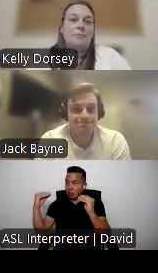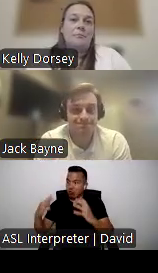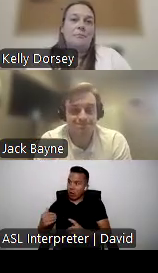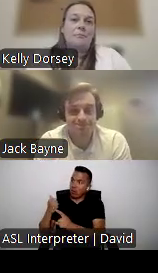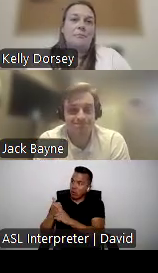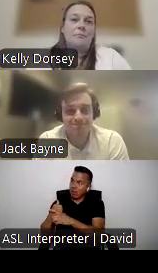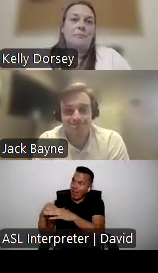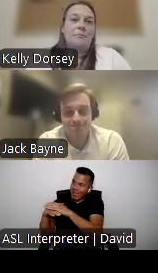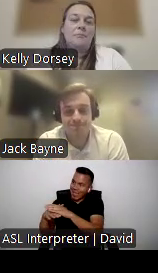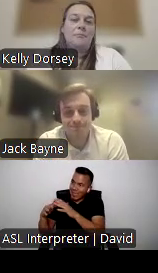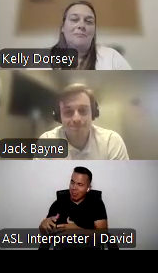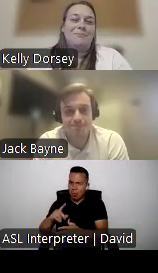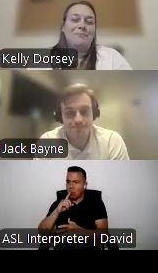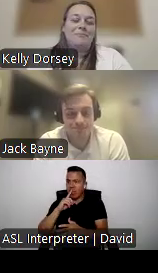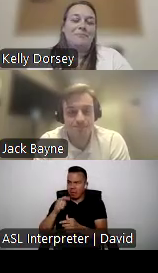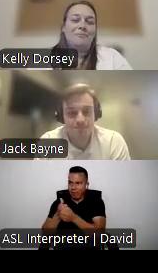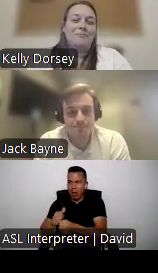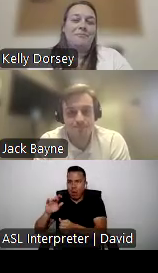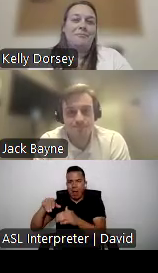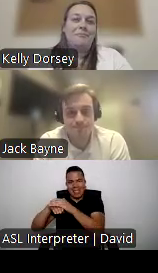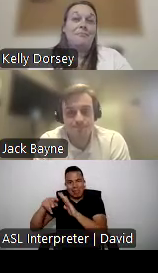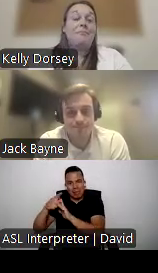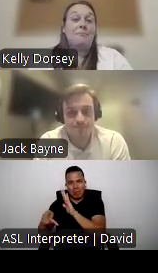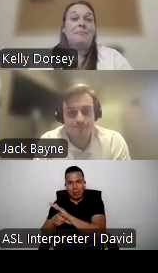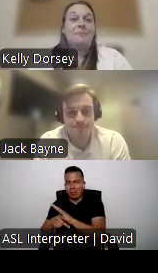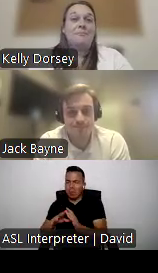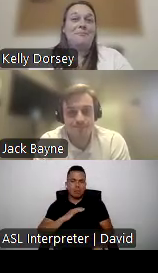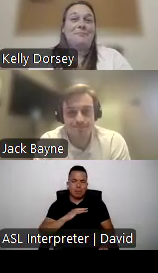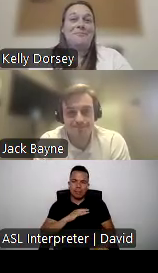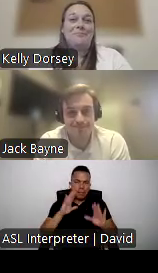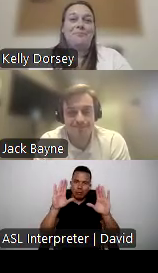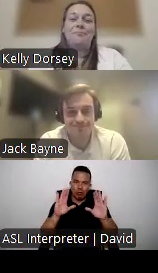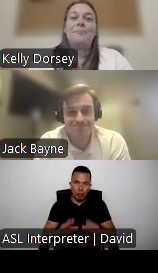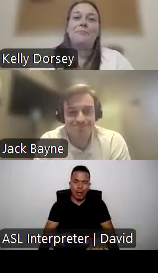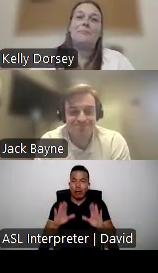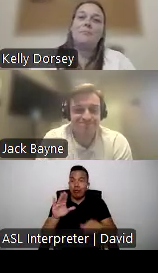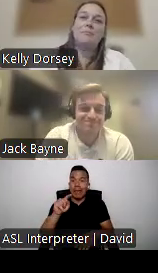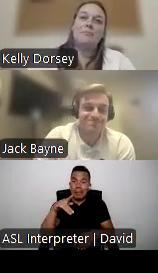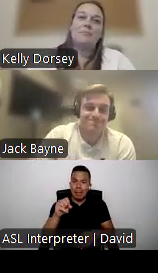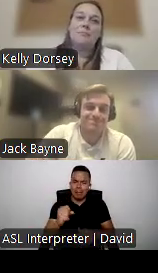I think that's such great, lots of great tips. I really appreciate you both coming on. We have